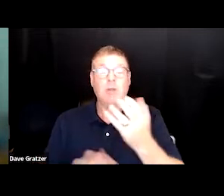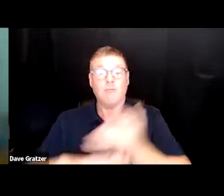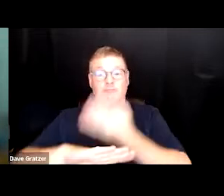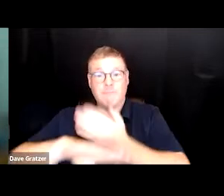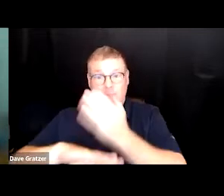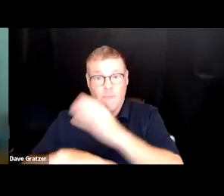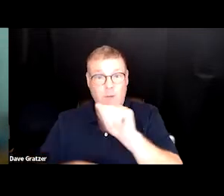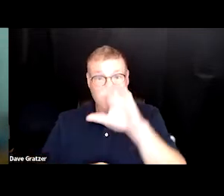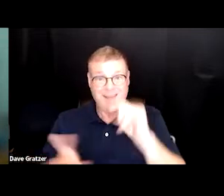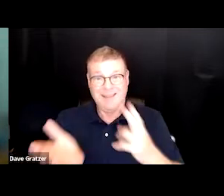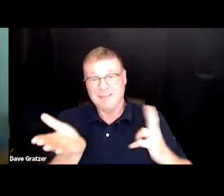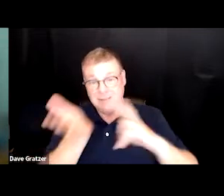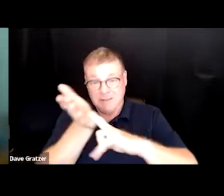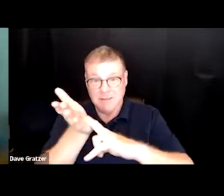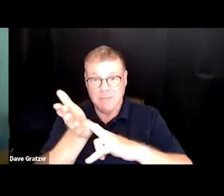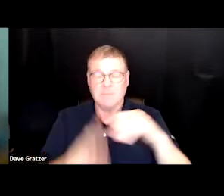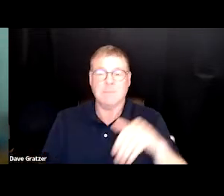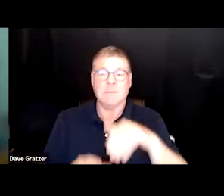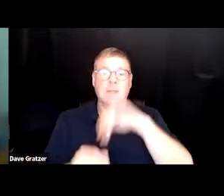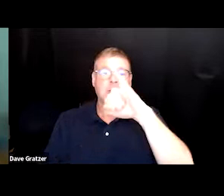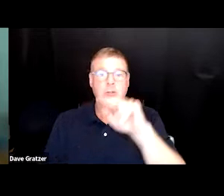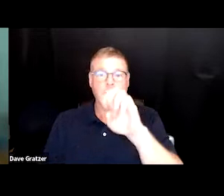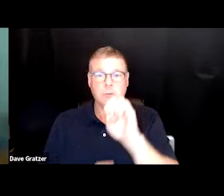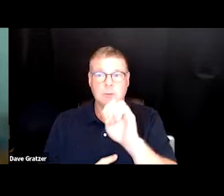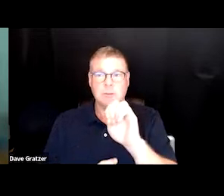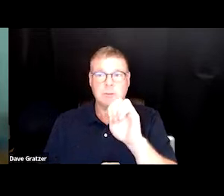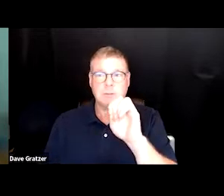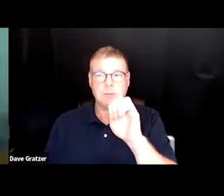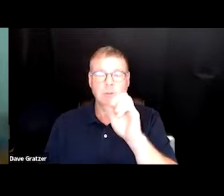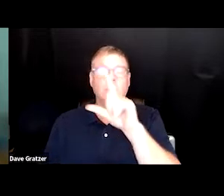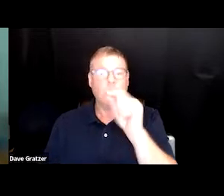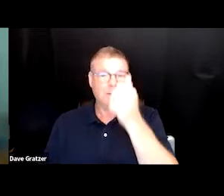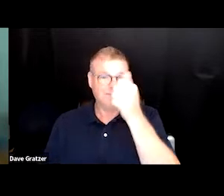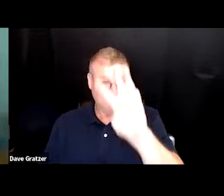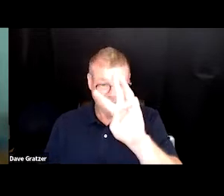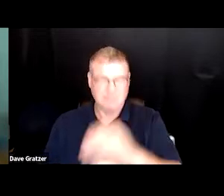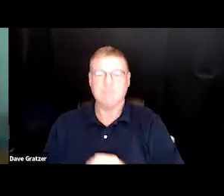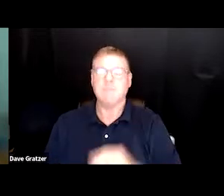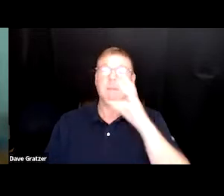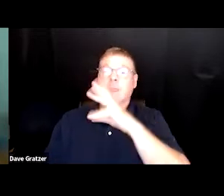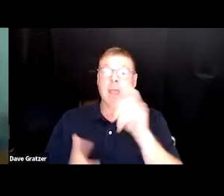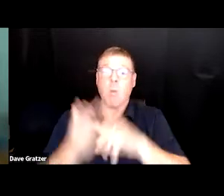was signed in June of '16. And what that did is,